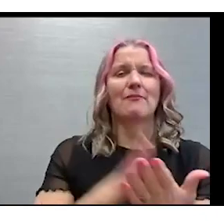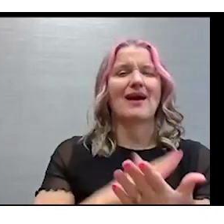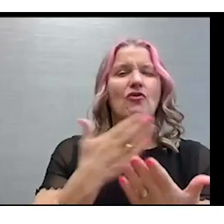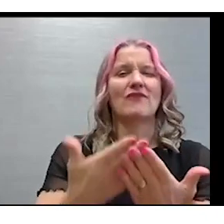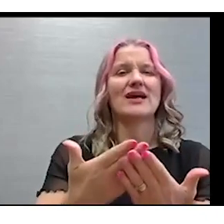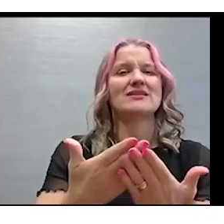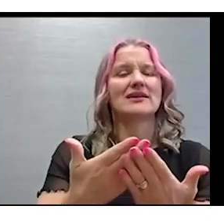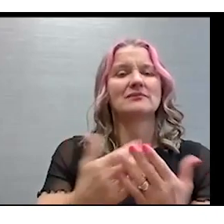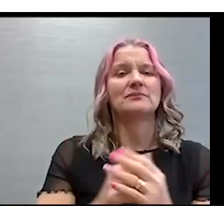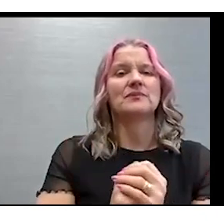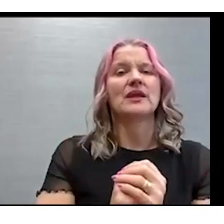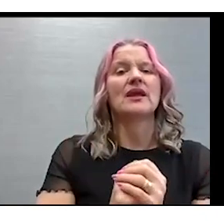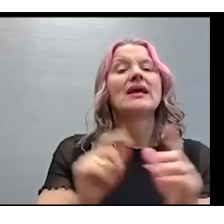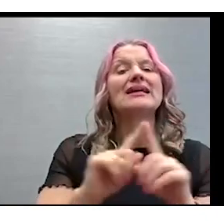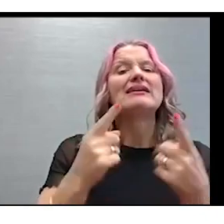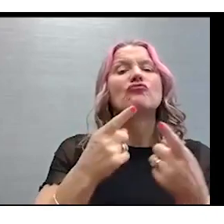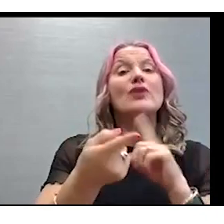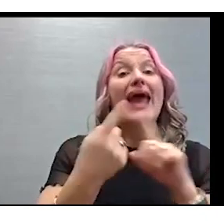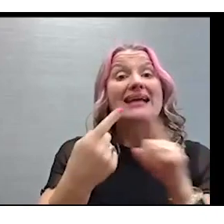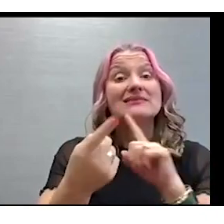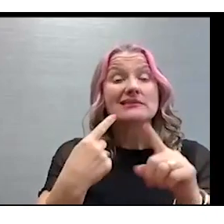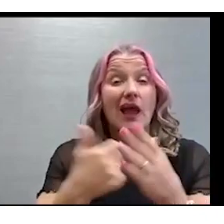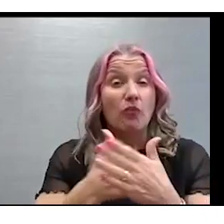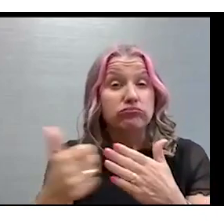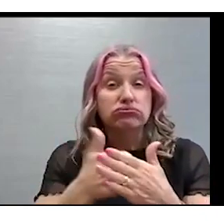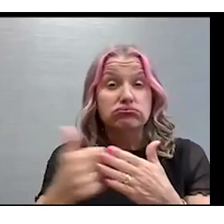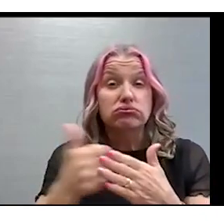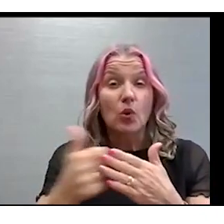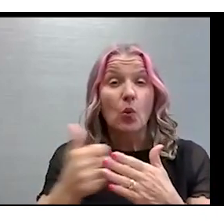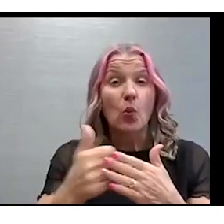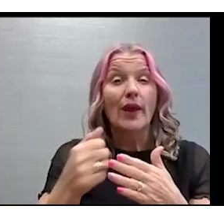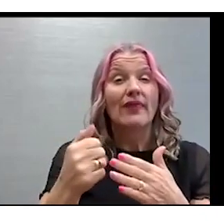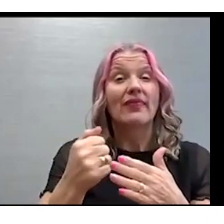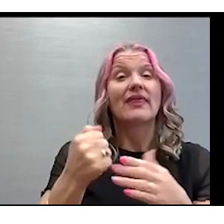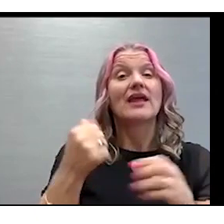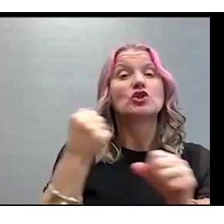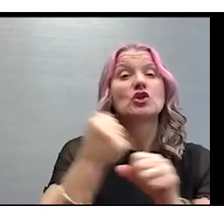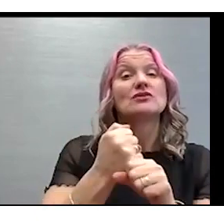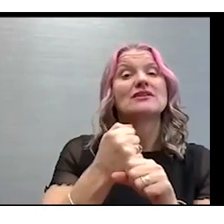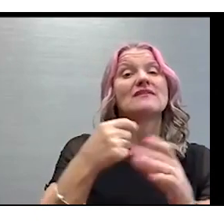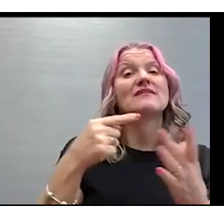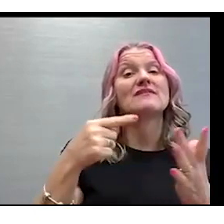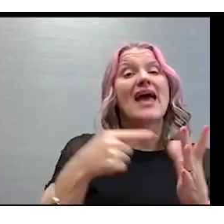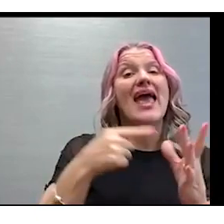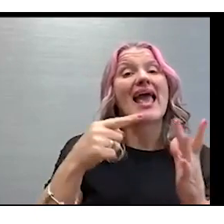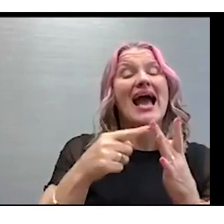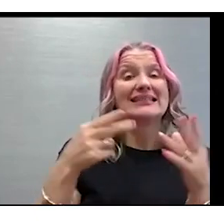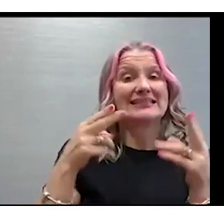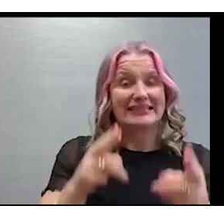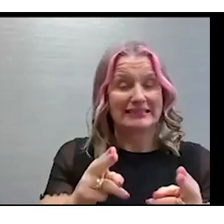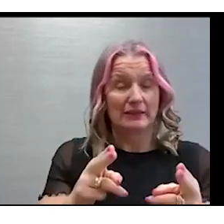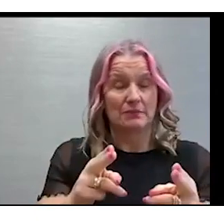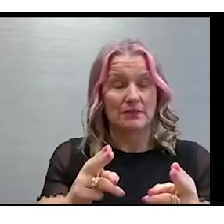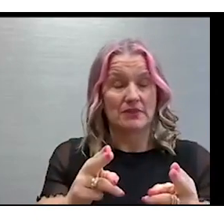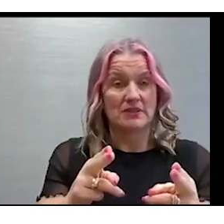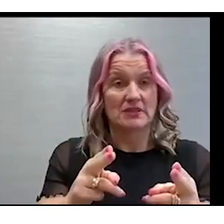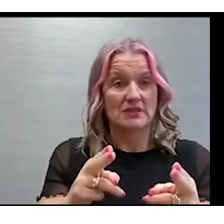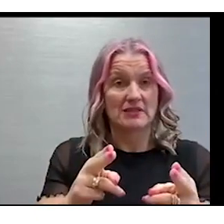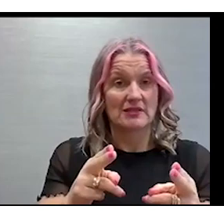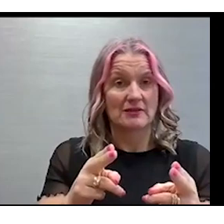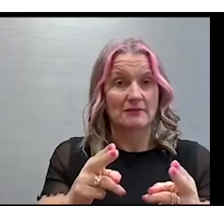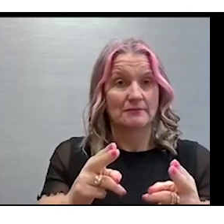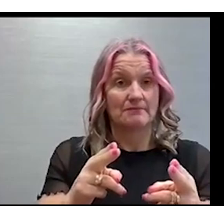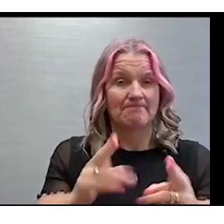we get a different answer every time with generative AI systems, the not the correct term,